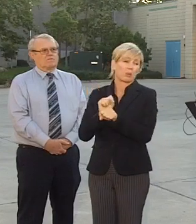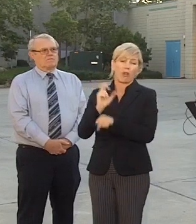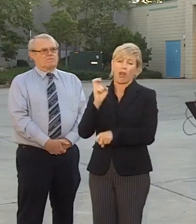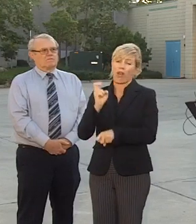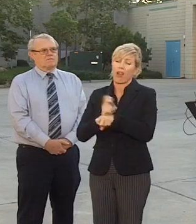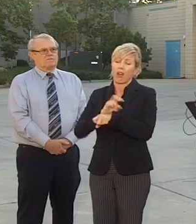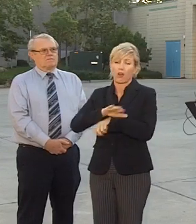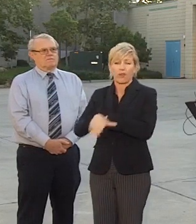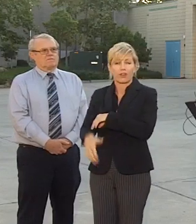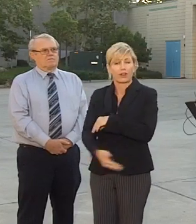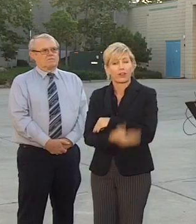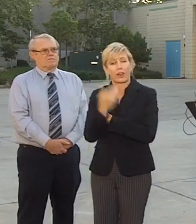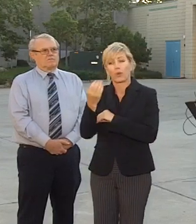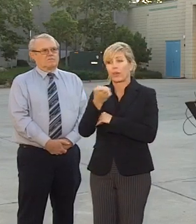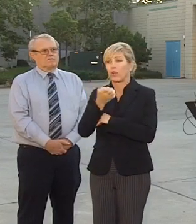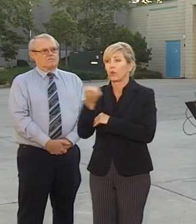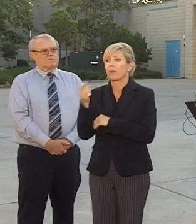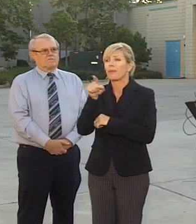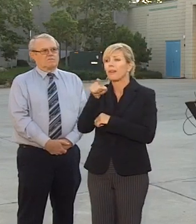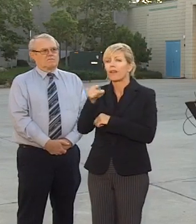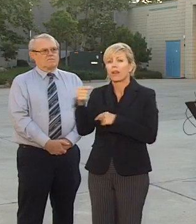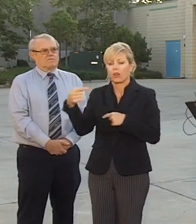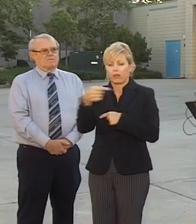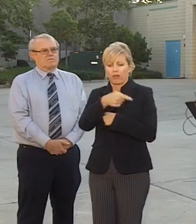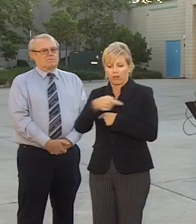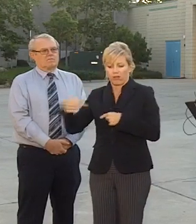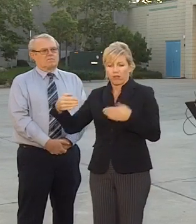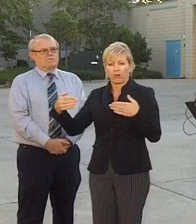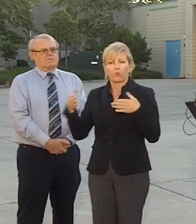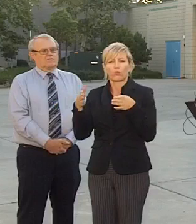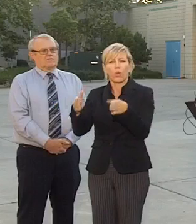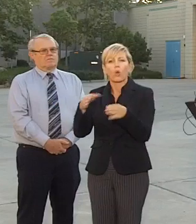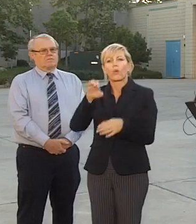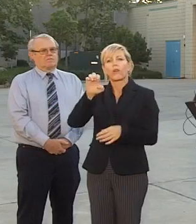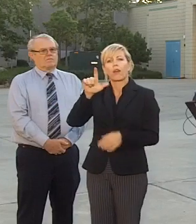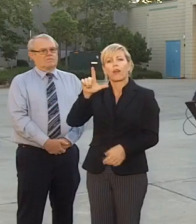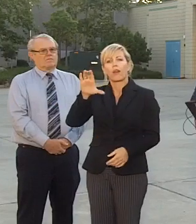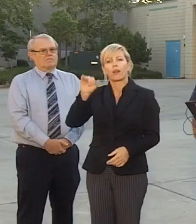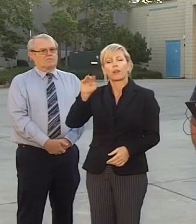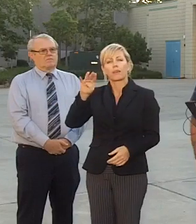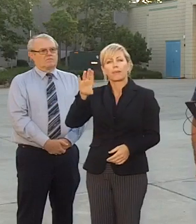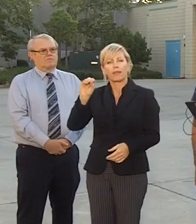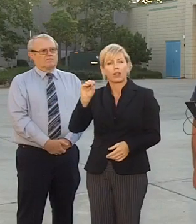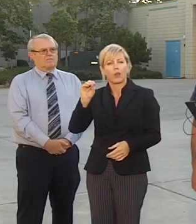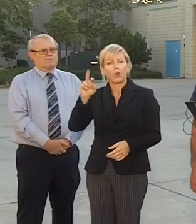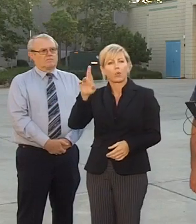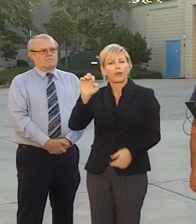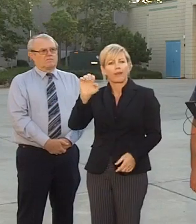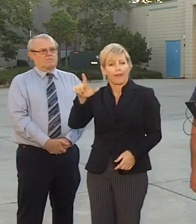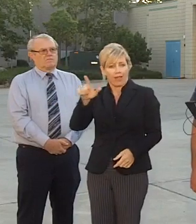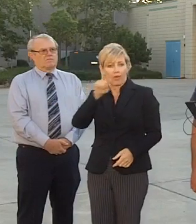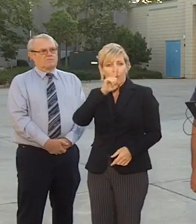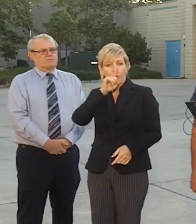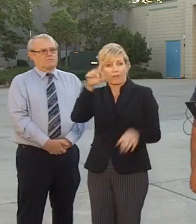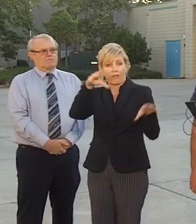amount of equipment off of El Camino Rio on the large transmission lines I had heard that they